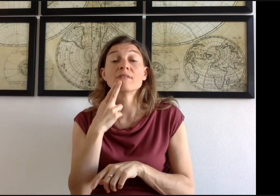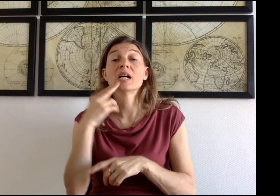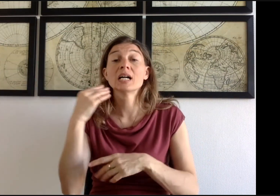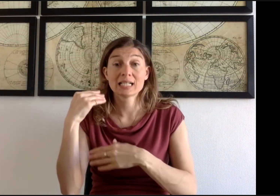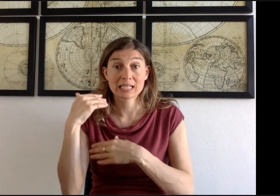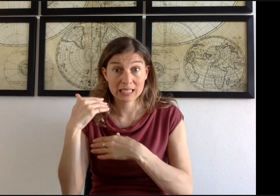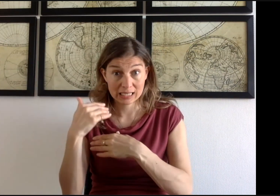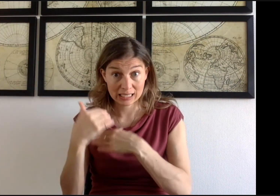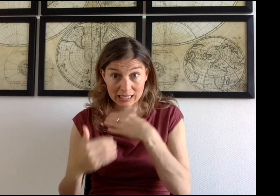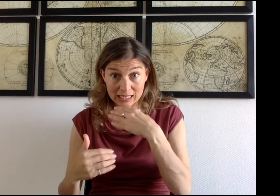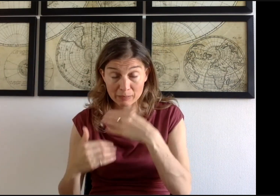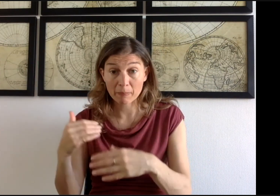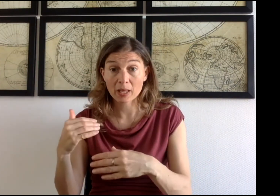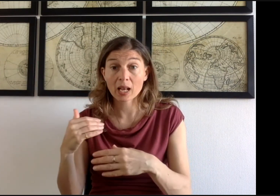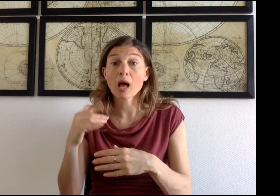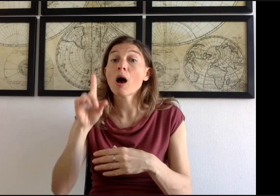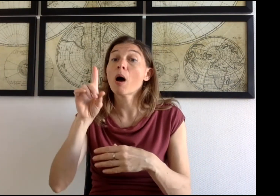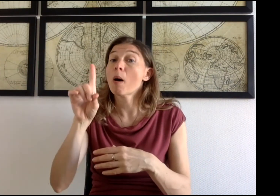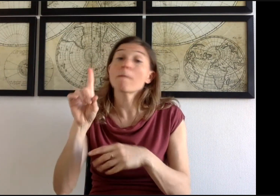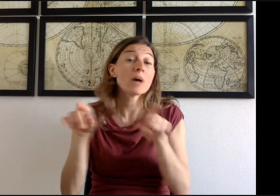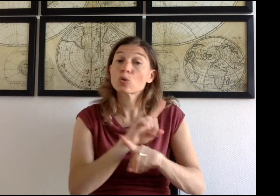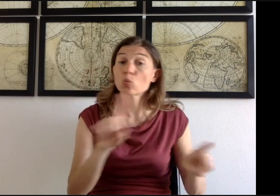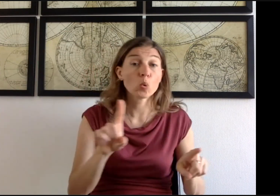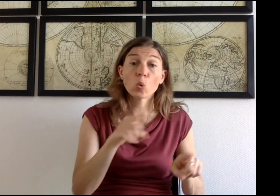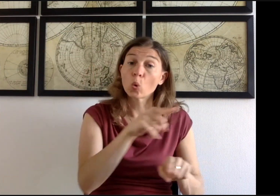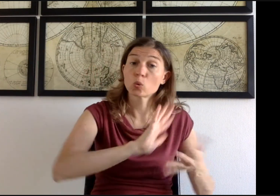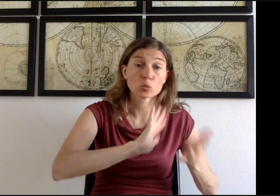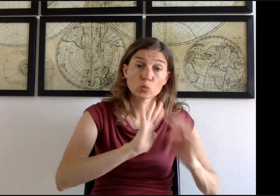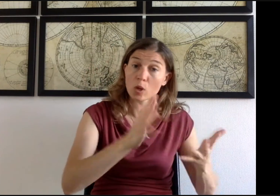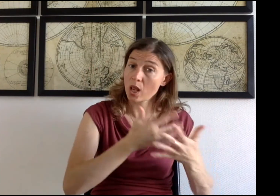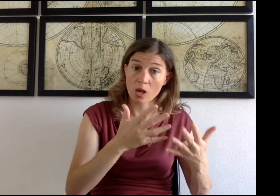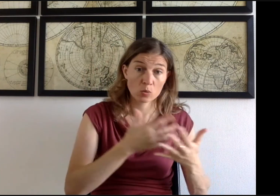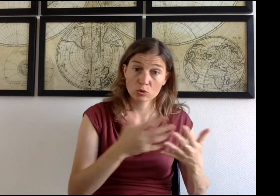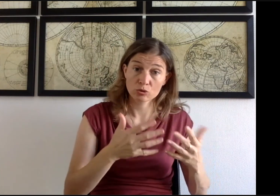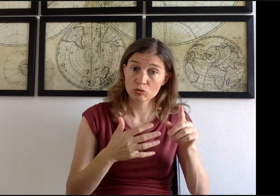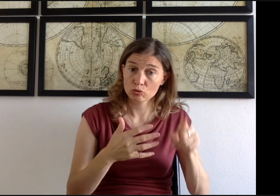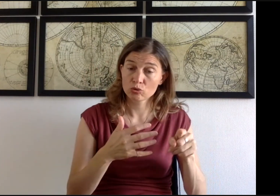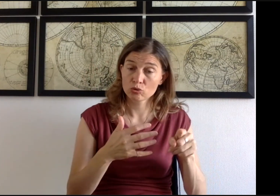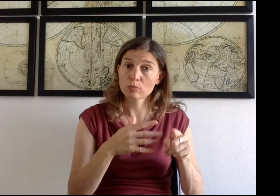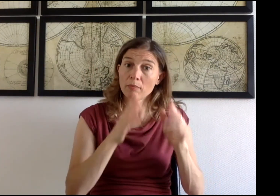but not using sign language, they prepare label